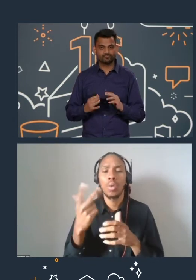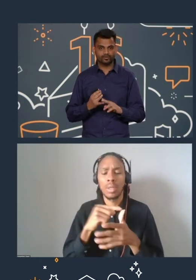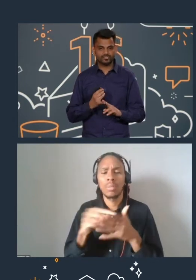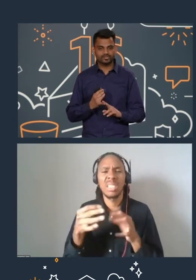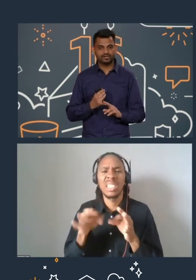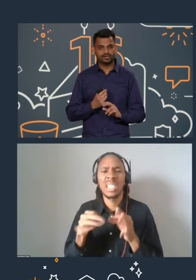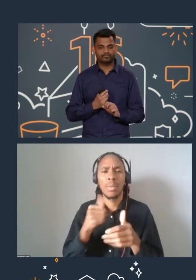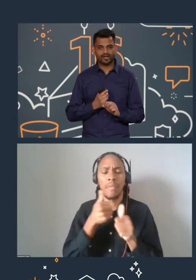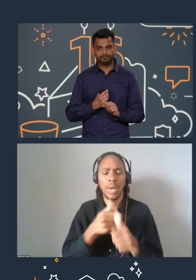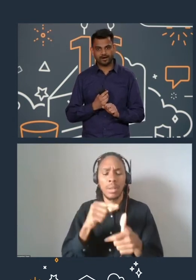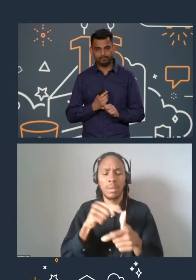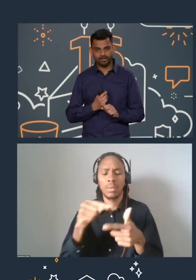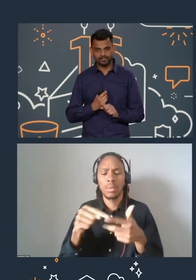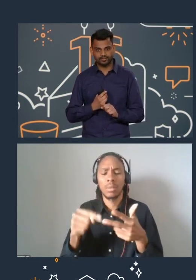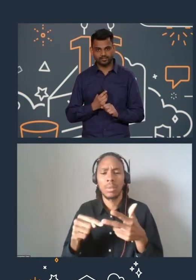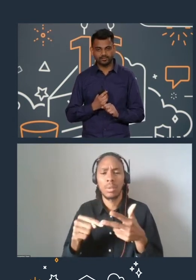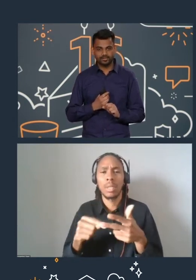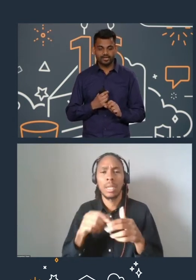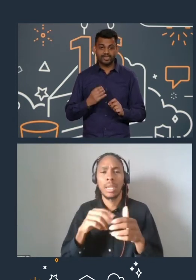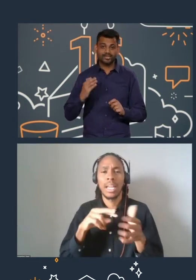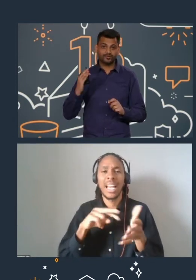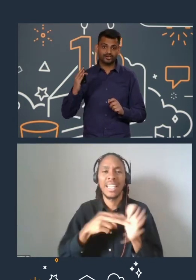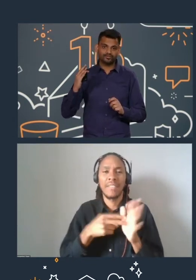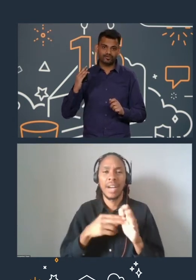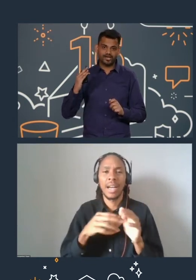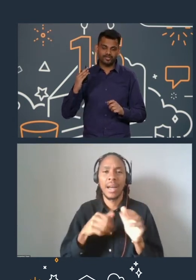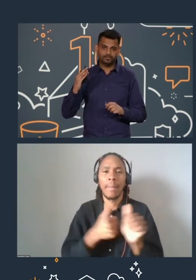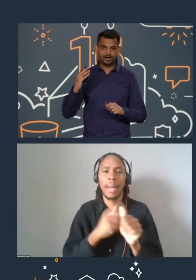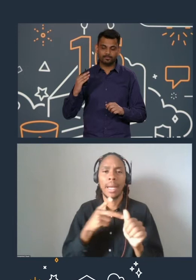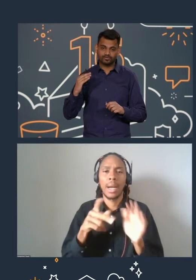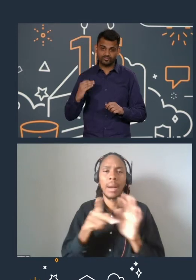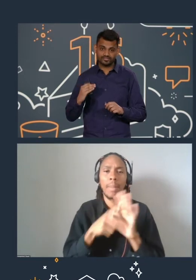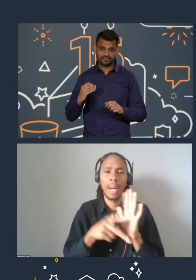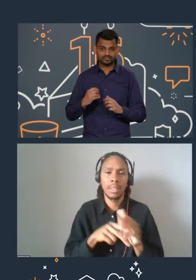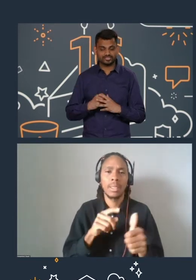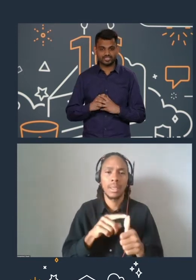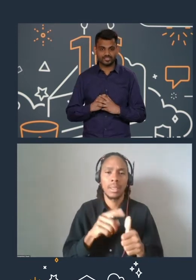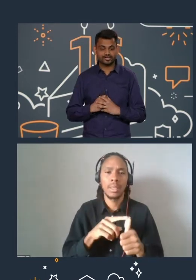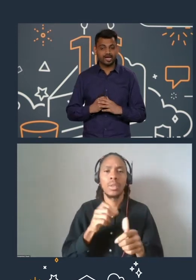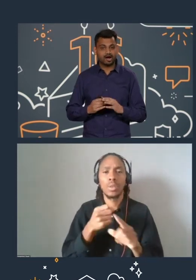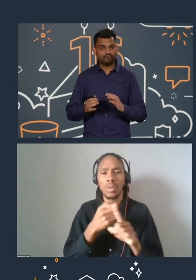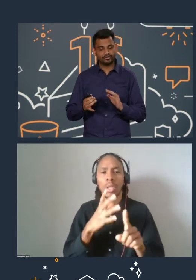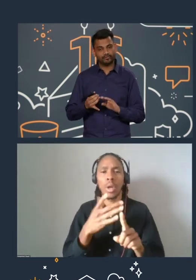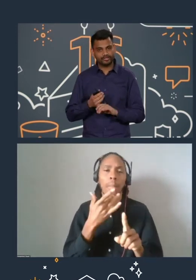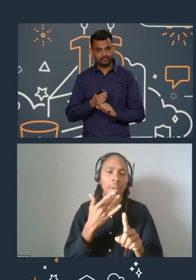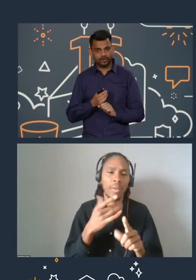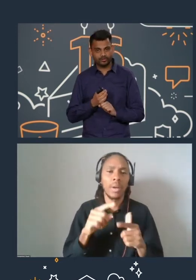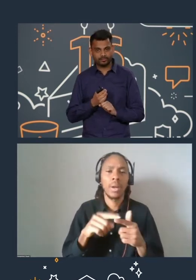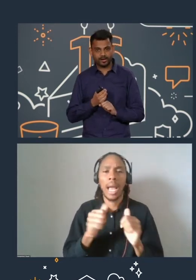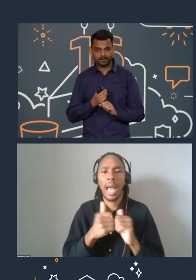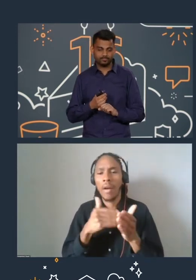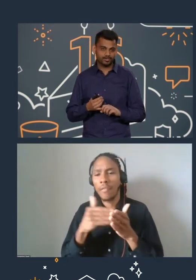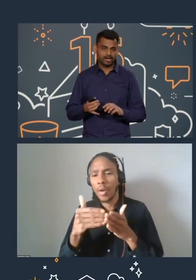First, define backup policy. Here, you can define your backup preferences, such as how frequently you want to take backup,